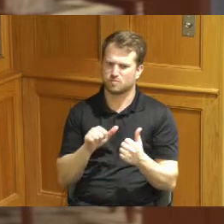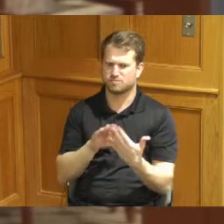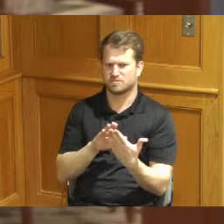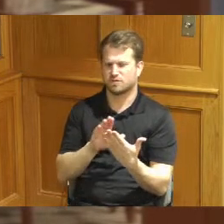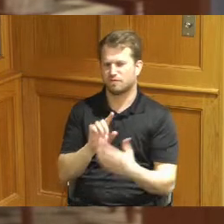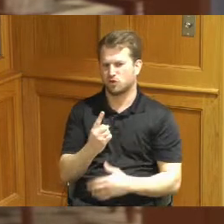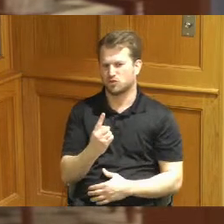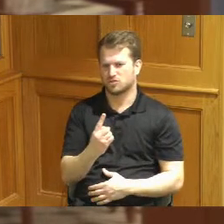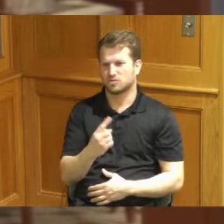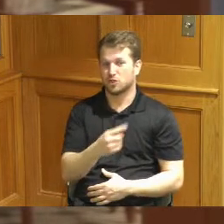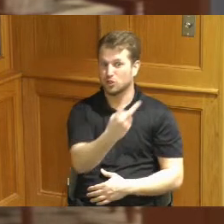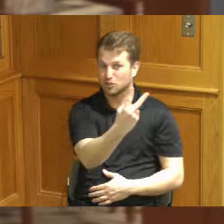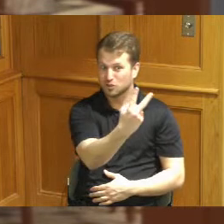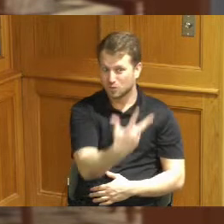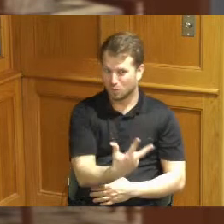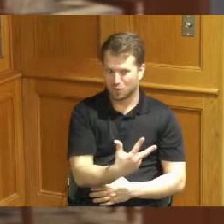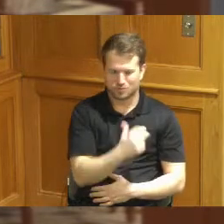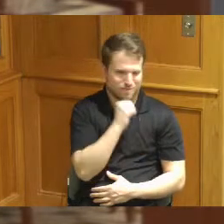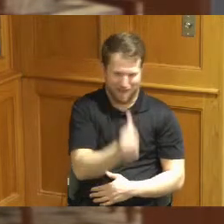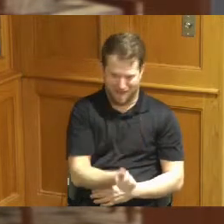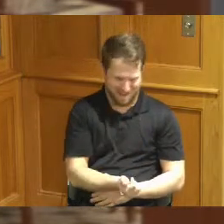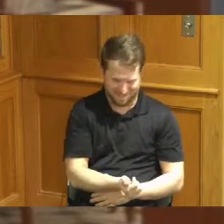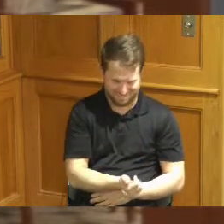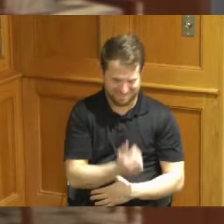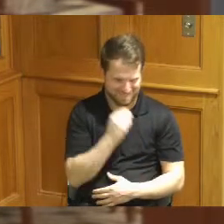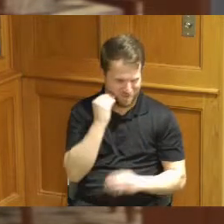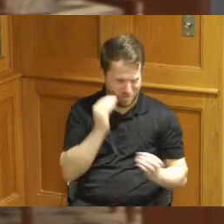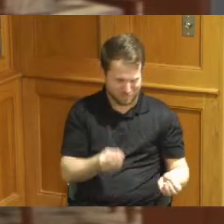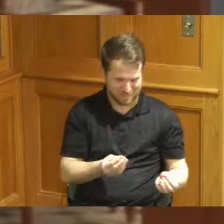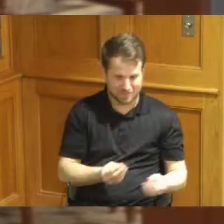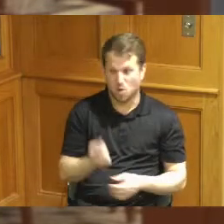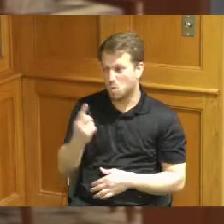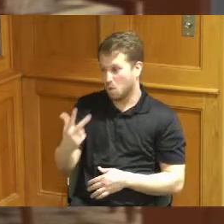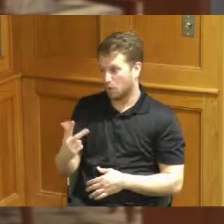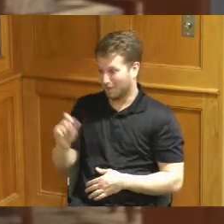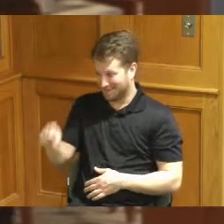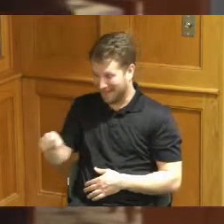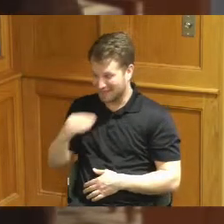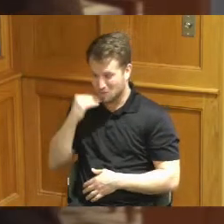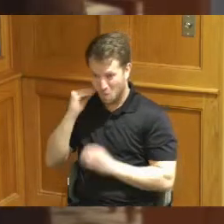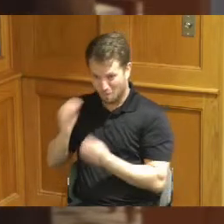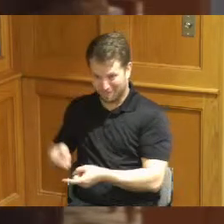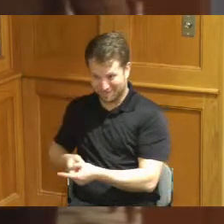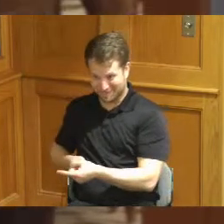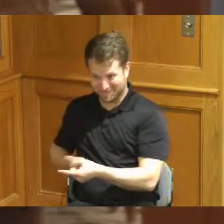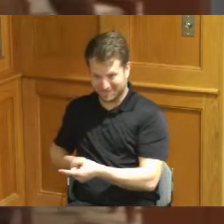not homeless and then even that third who are homeless the people who are homeless who tend